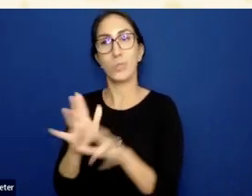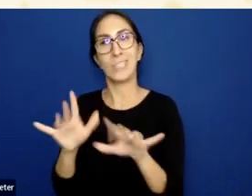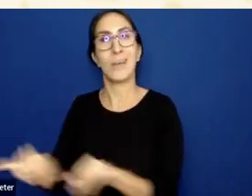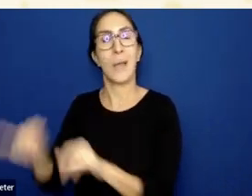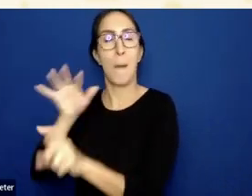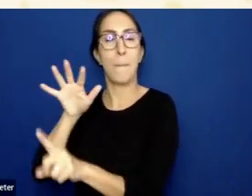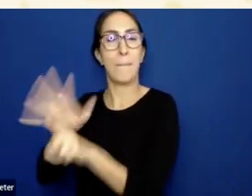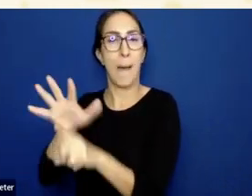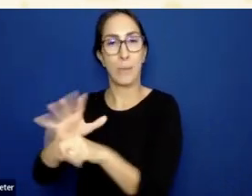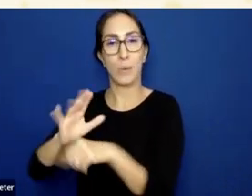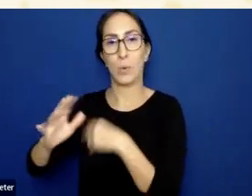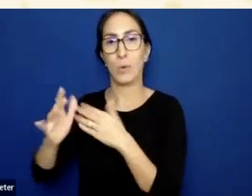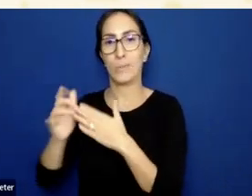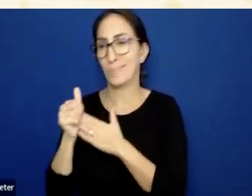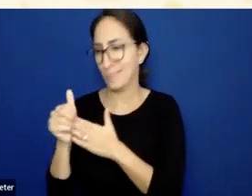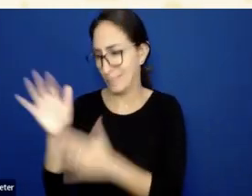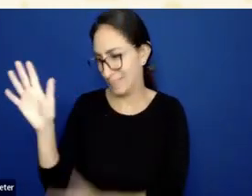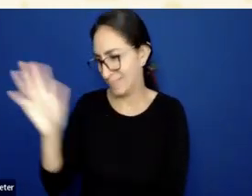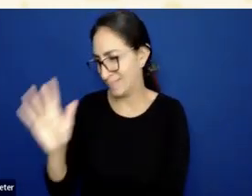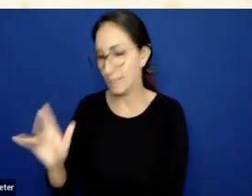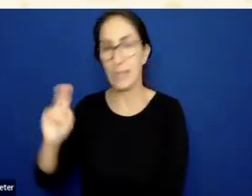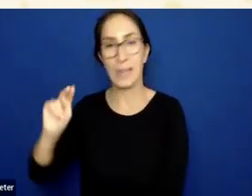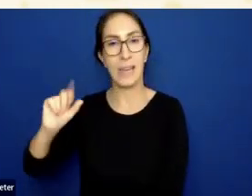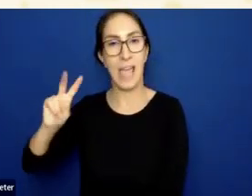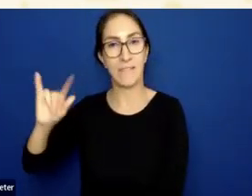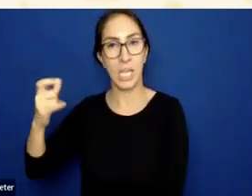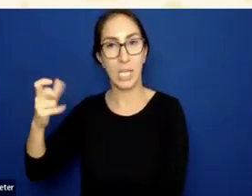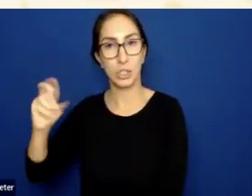For example, navigating the page using a screen reader,